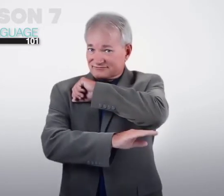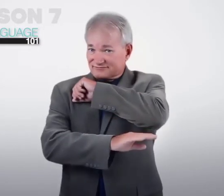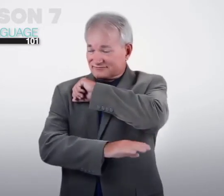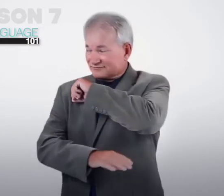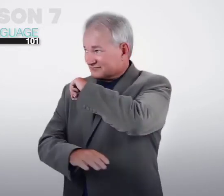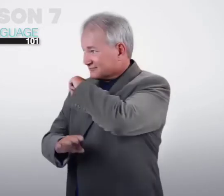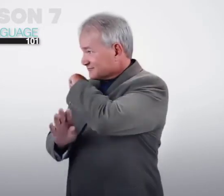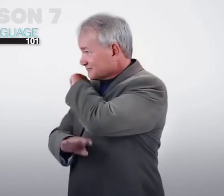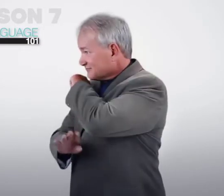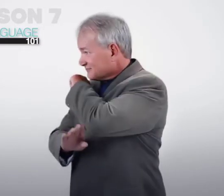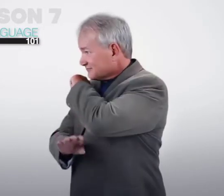Fall.